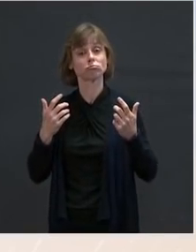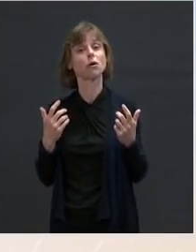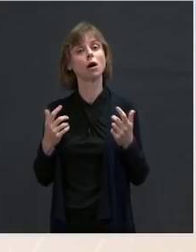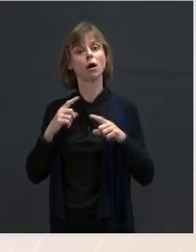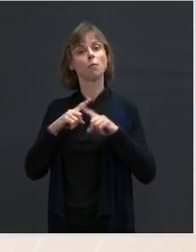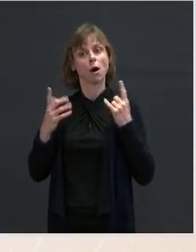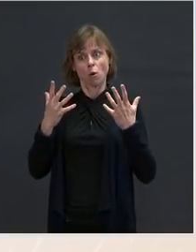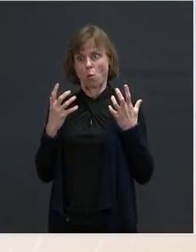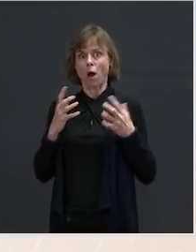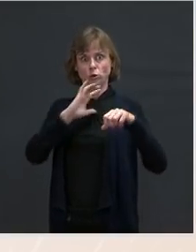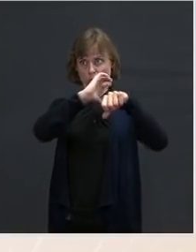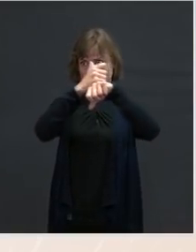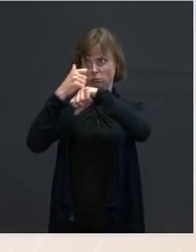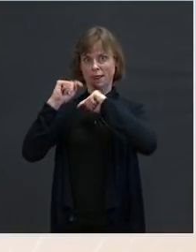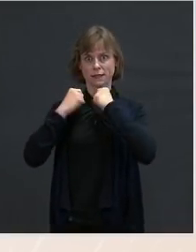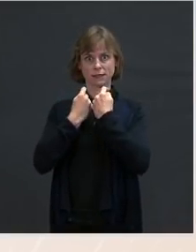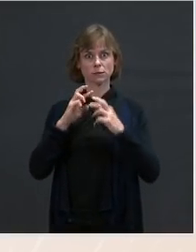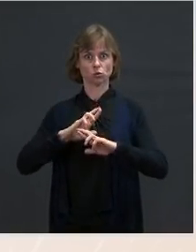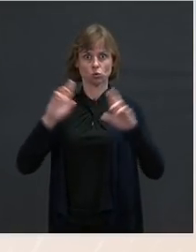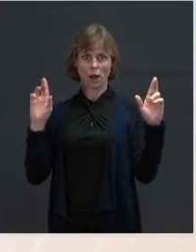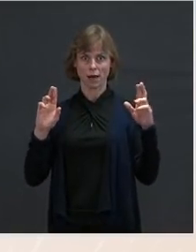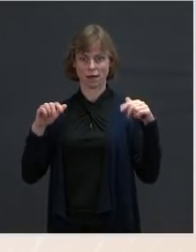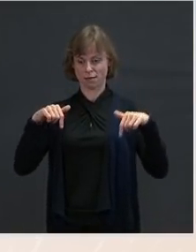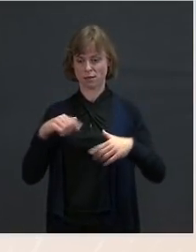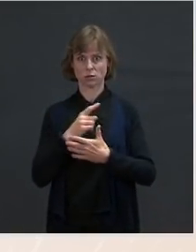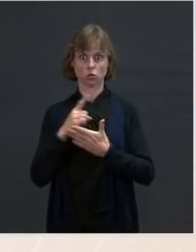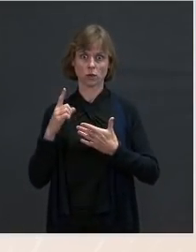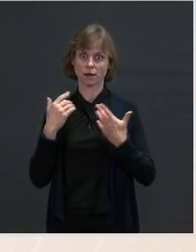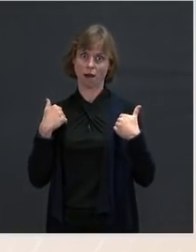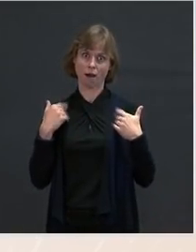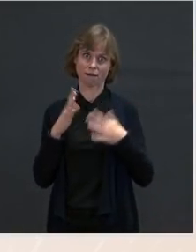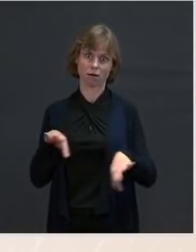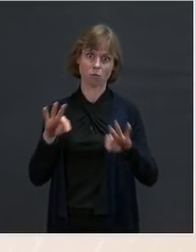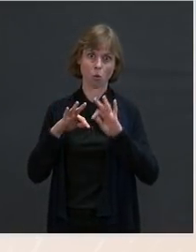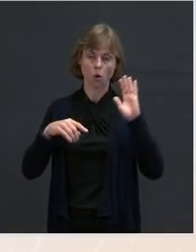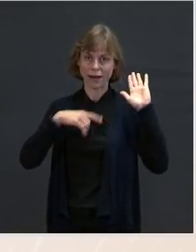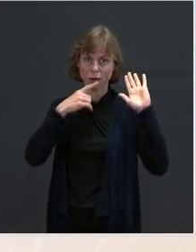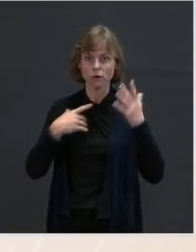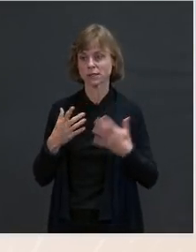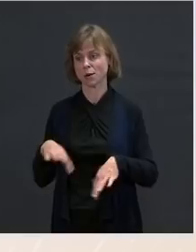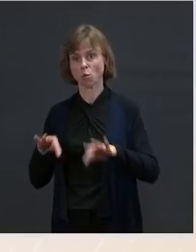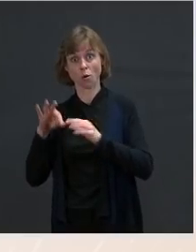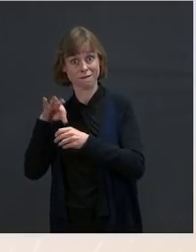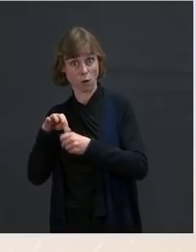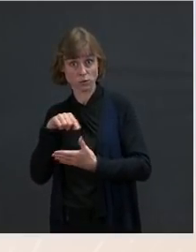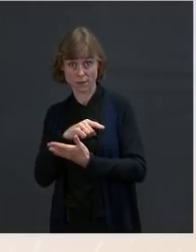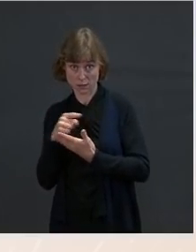This week has a number of important hearings. There are a number of important votes this week. We would love to end the week